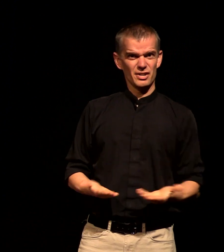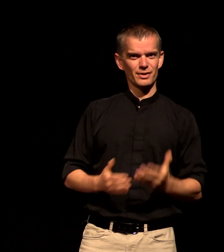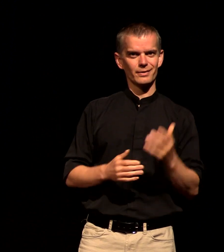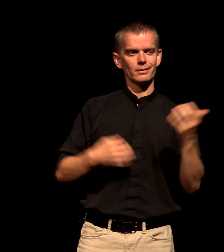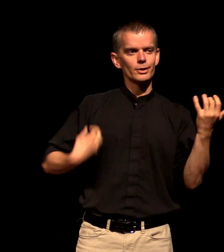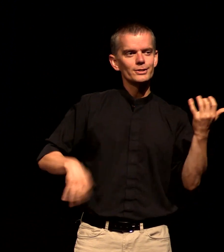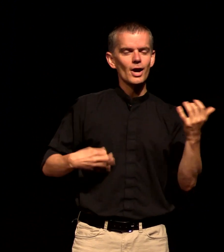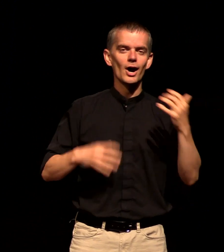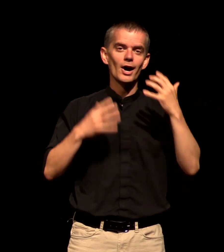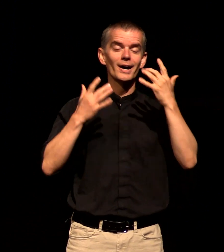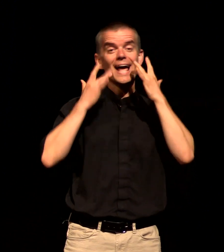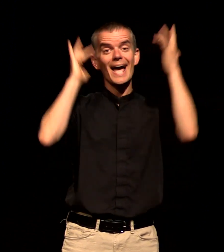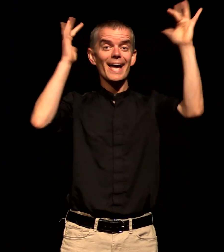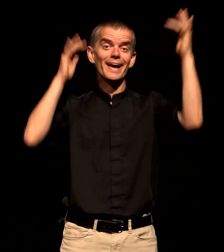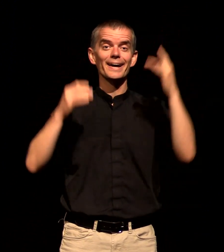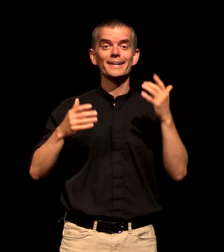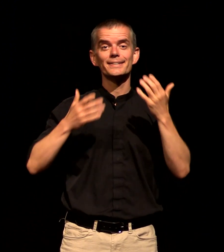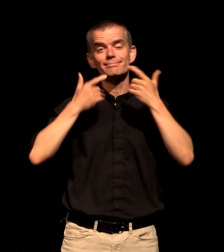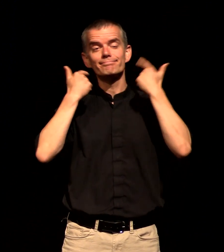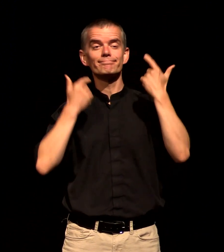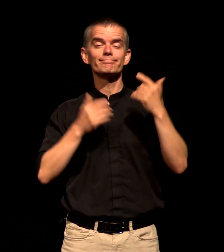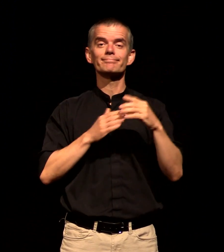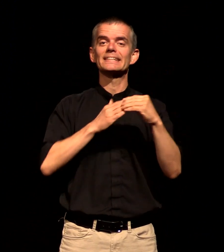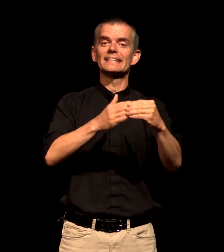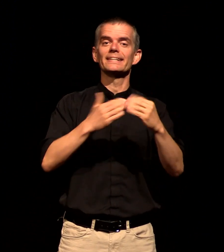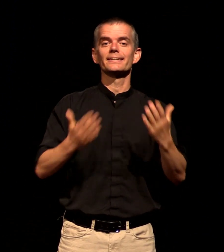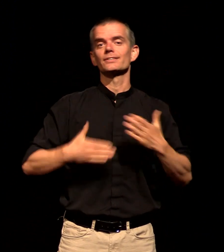cheerful face leading us in songs of joyful celebration